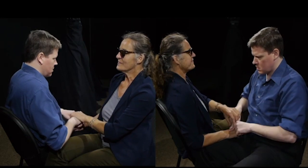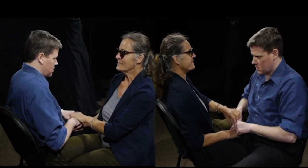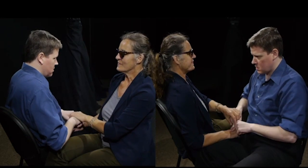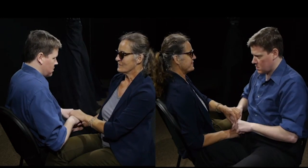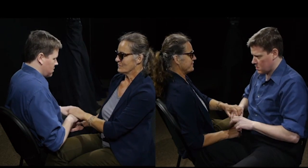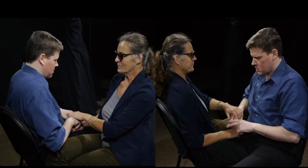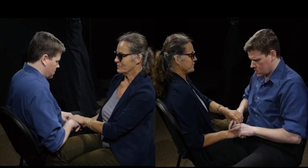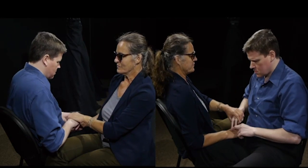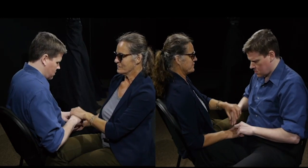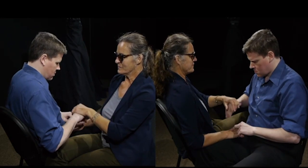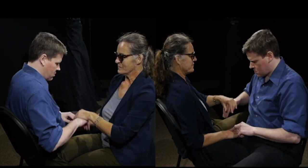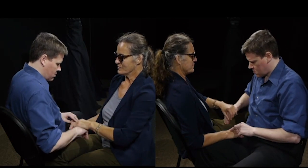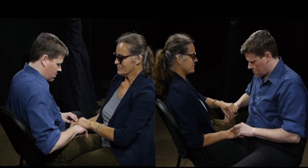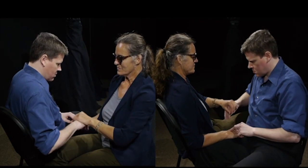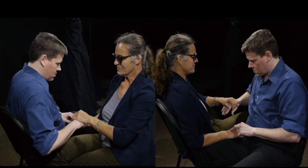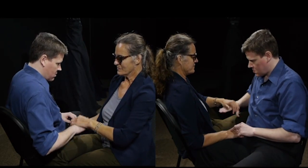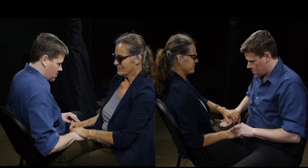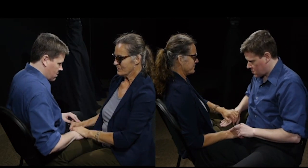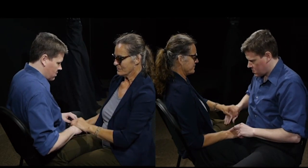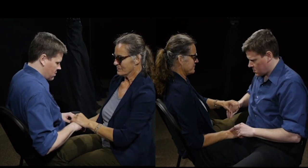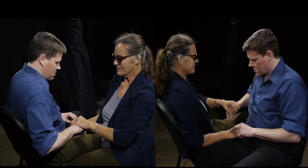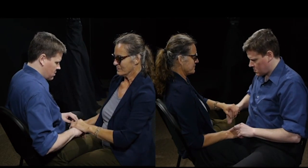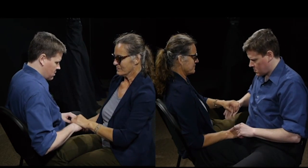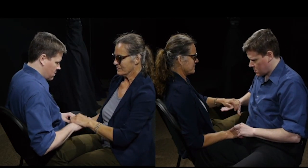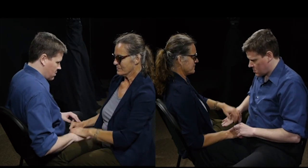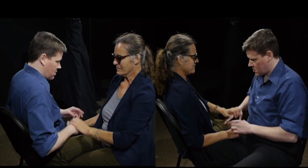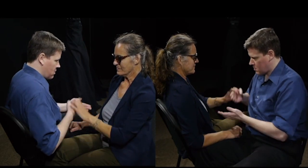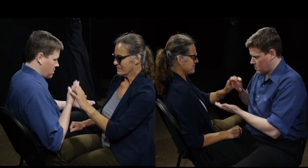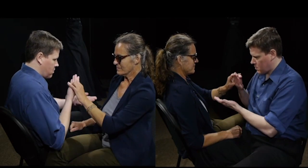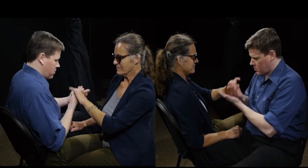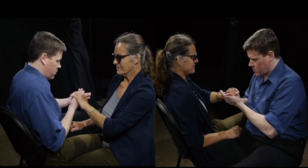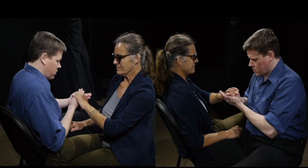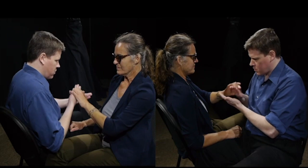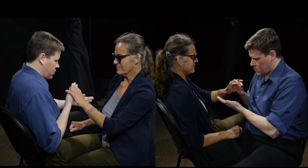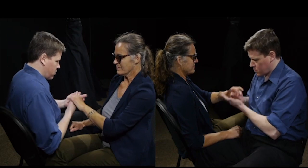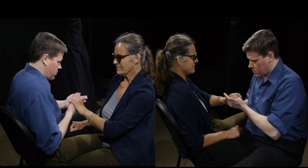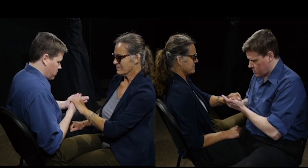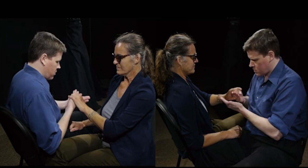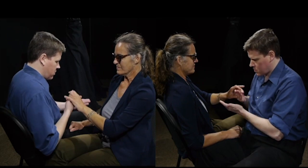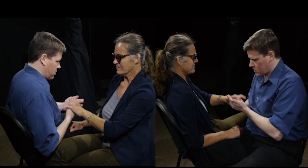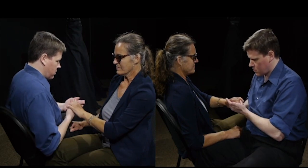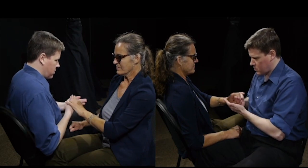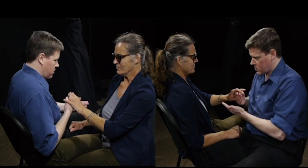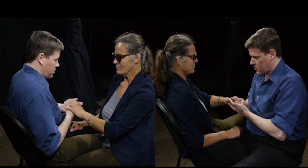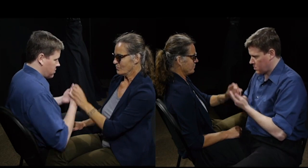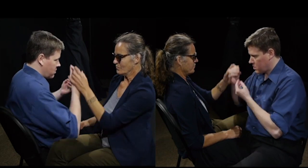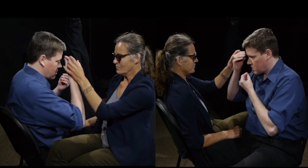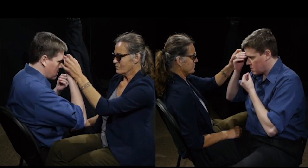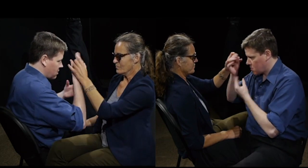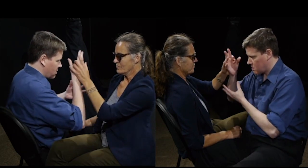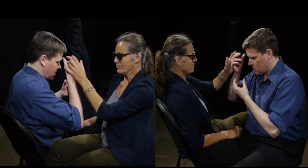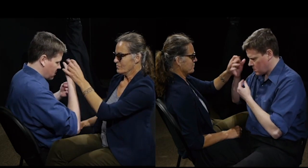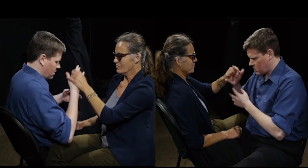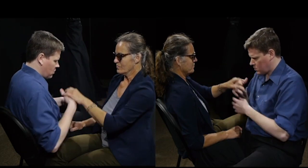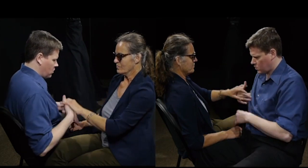at the cutting edge of the language. But it's imperative to allow research to run its course as it considers the foundations, our intuitions,